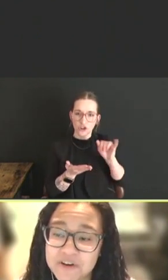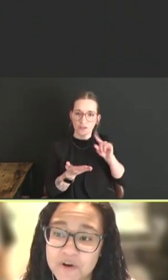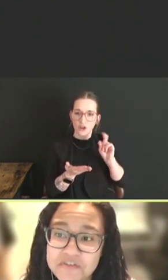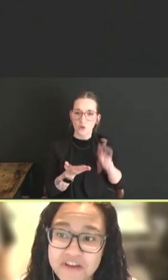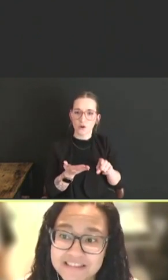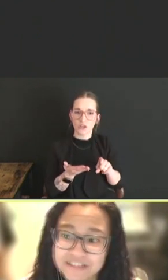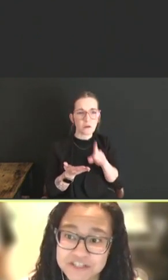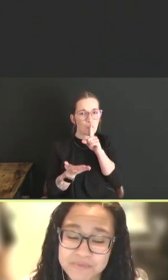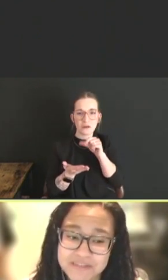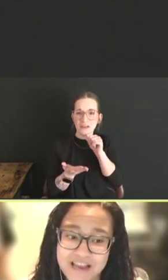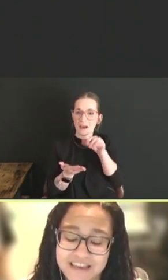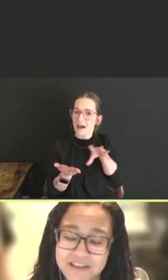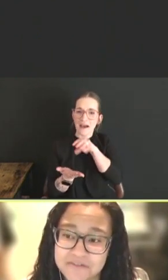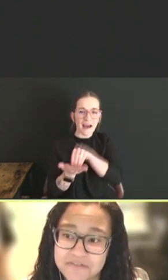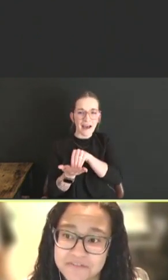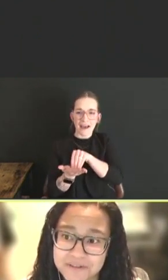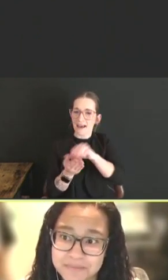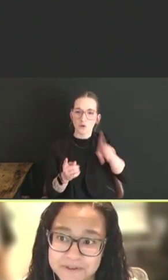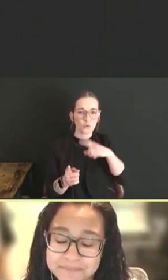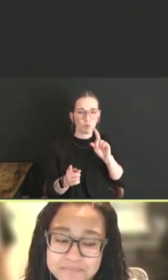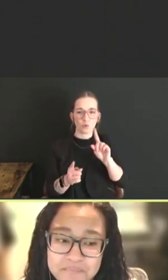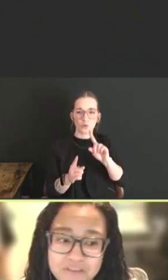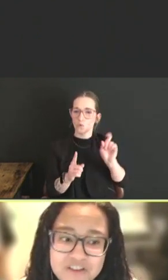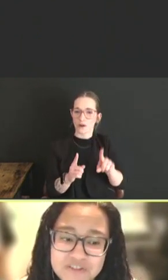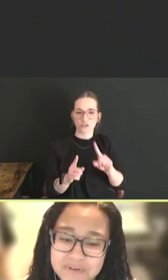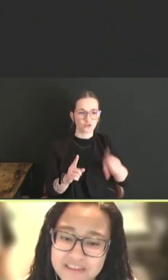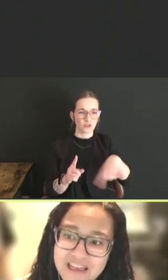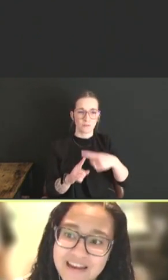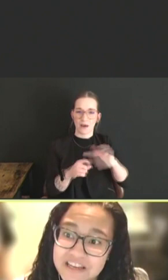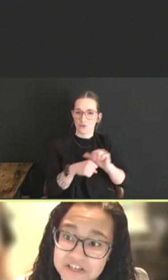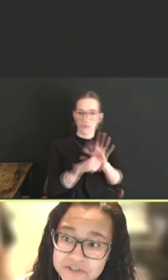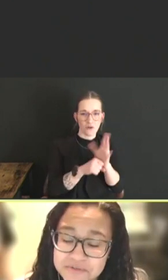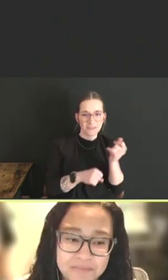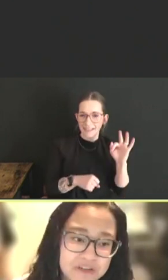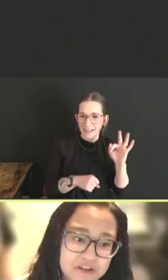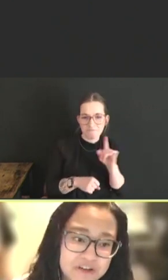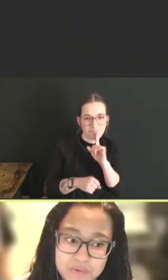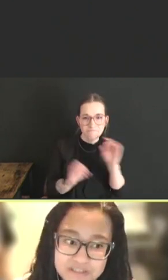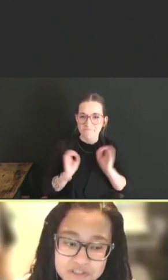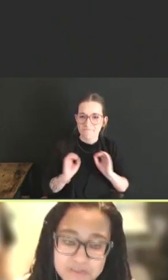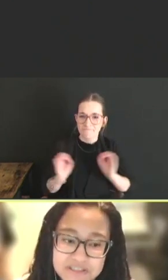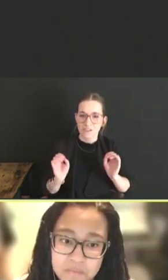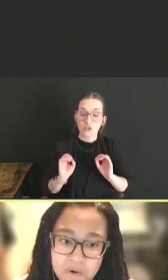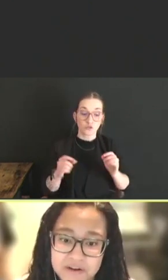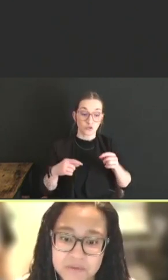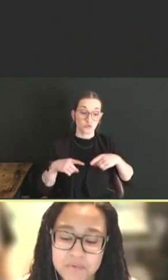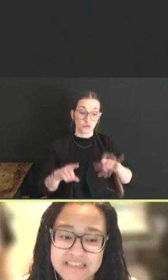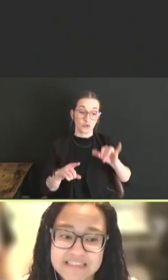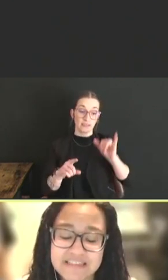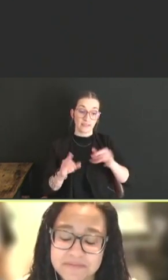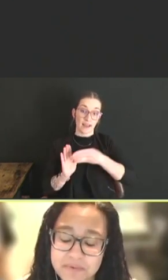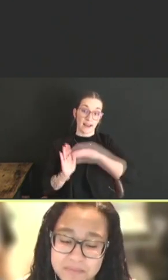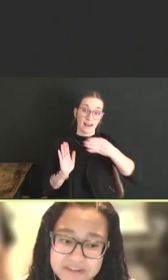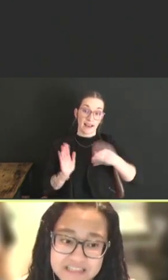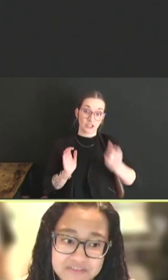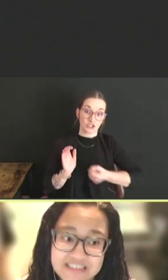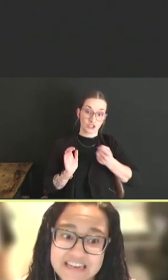and COVID vaccination was not yet available. So in that interim year, 2021, we, Bradbury-Sullivan,